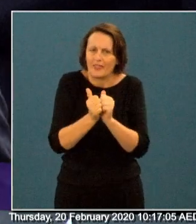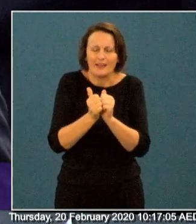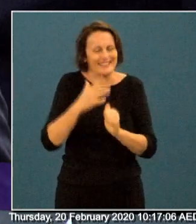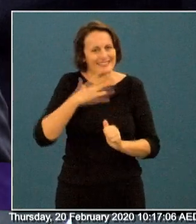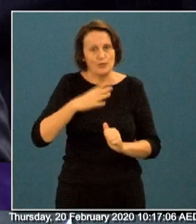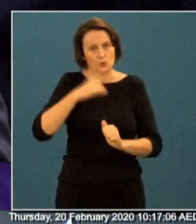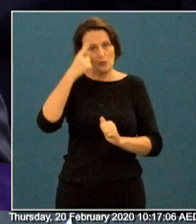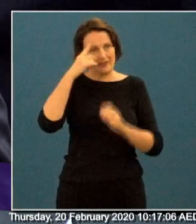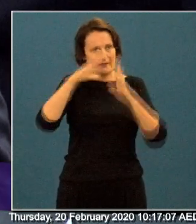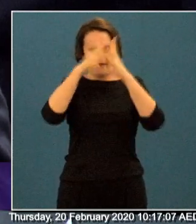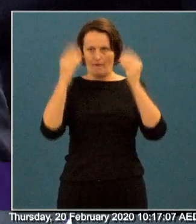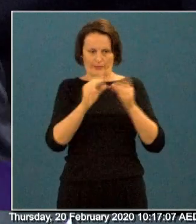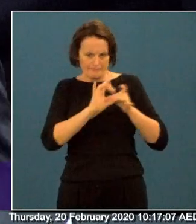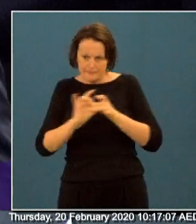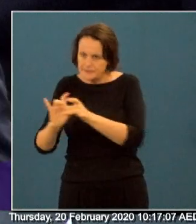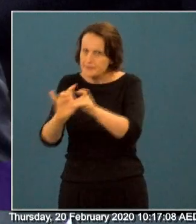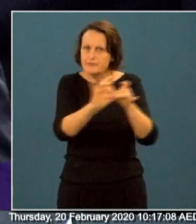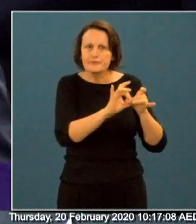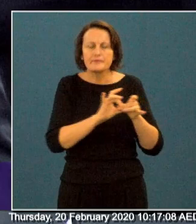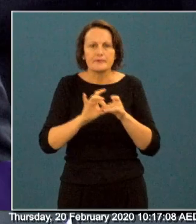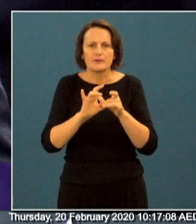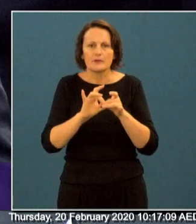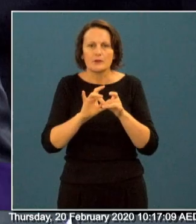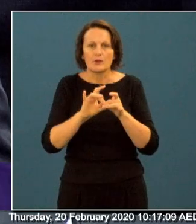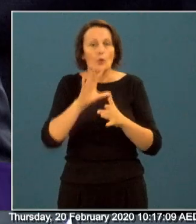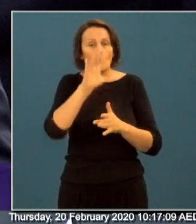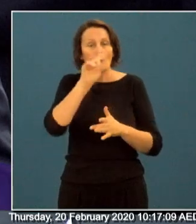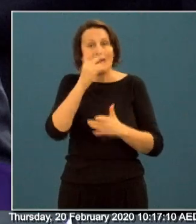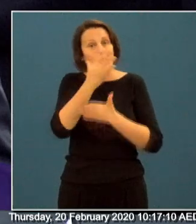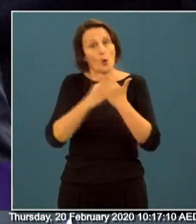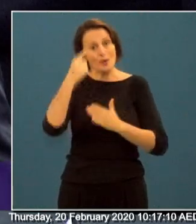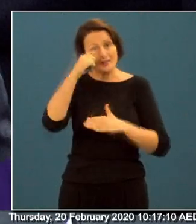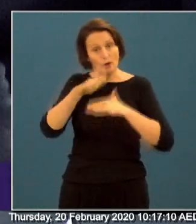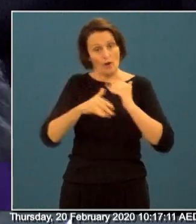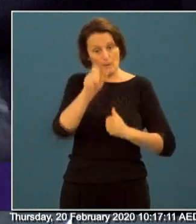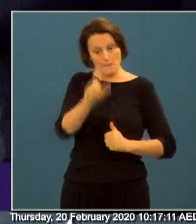I mean, you can't just focus on the biological needs of the patient or the client.